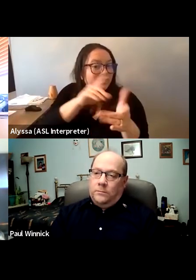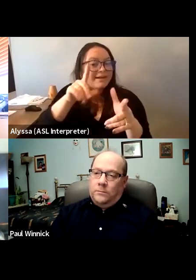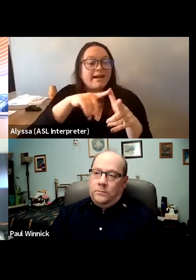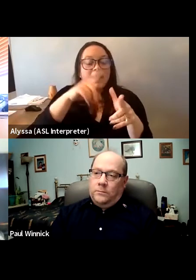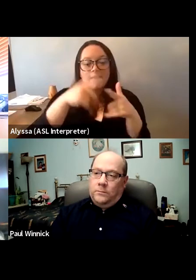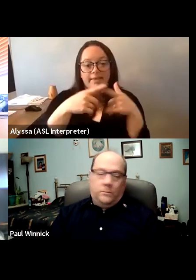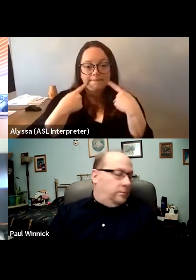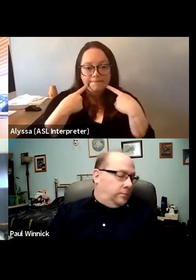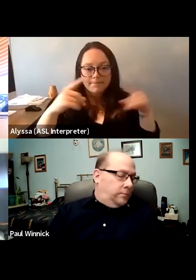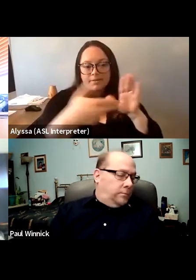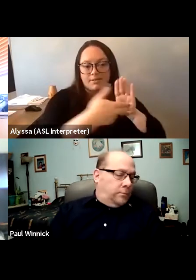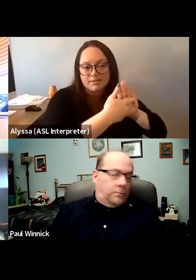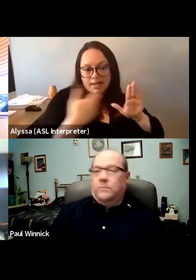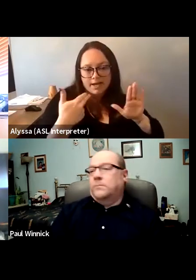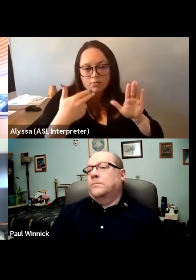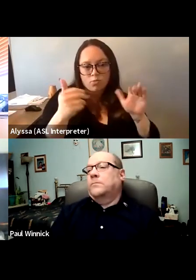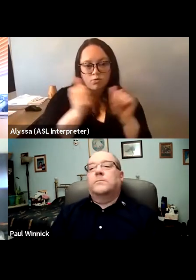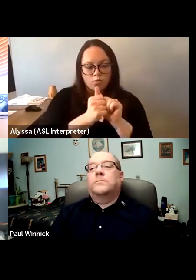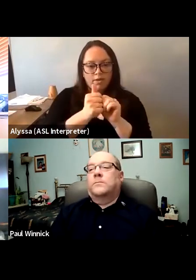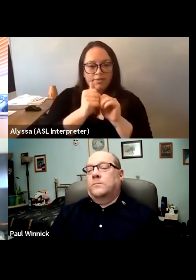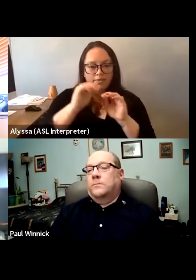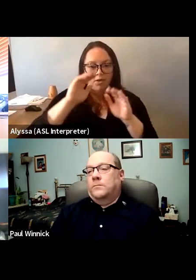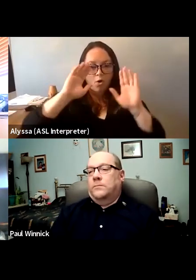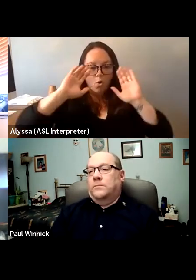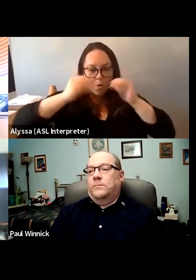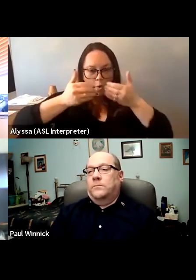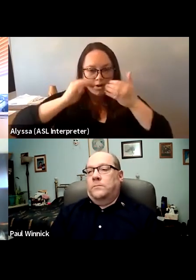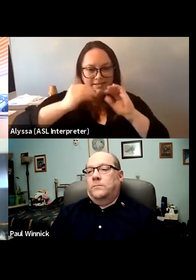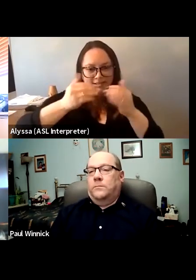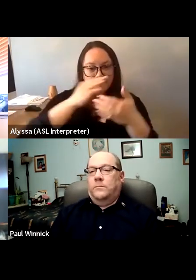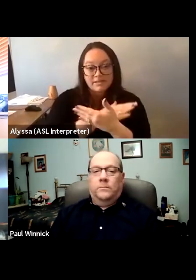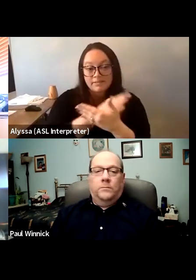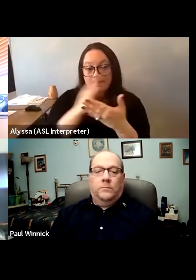autism spectrum disorder, or before it became Autism Spectrum